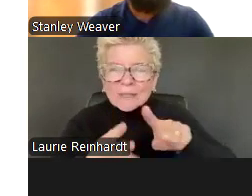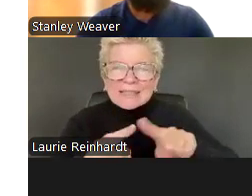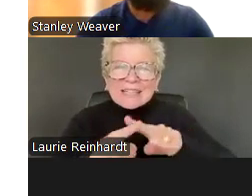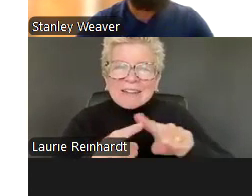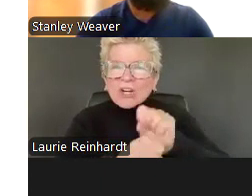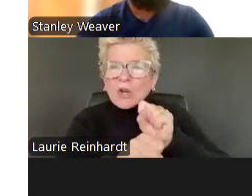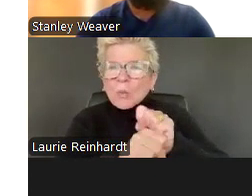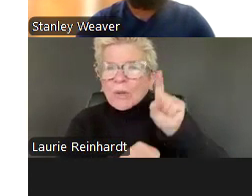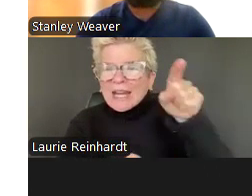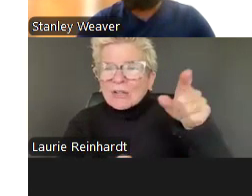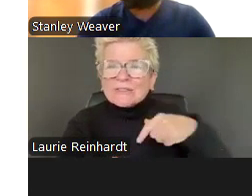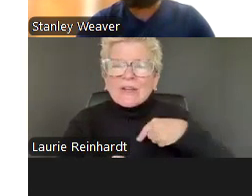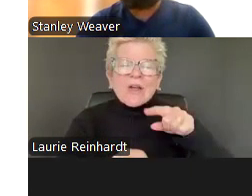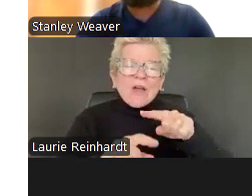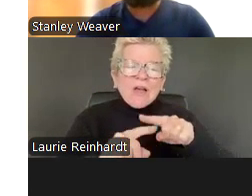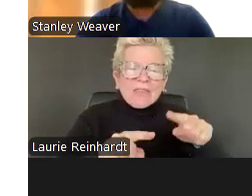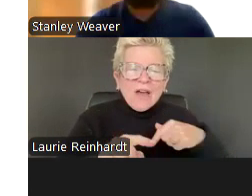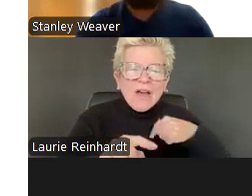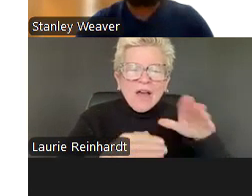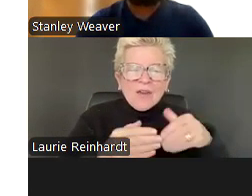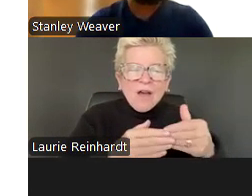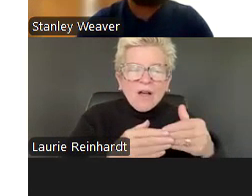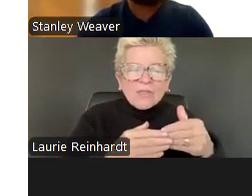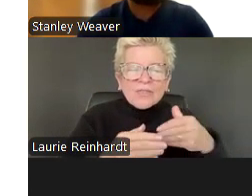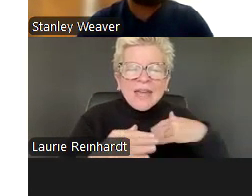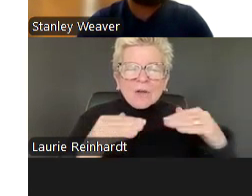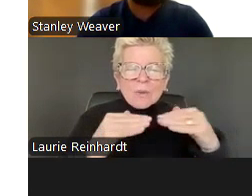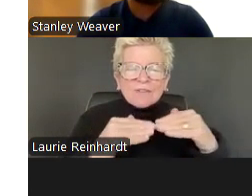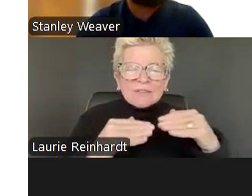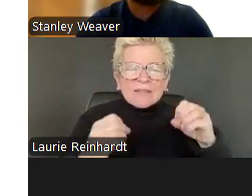available, all of that information will be possible through the new High School